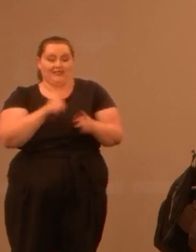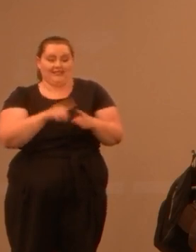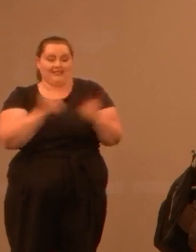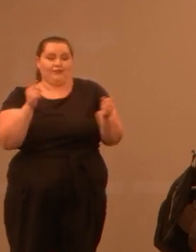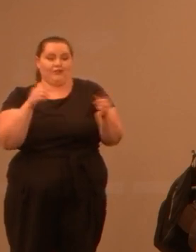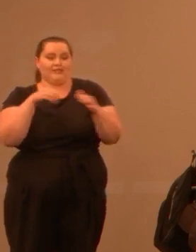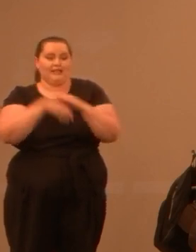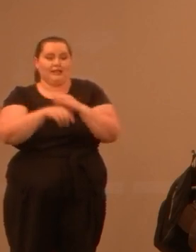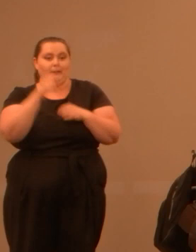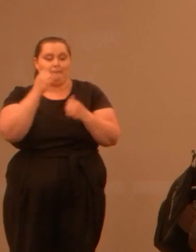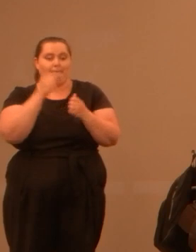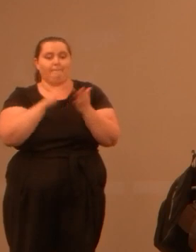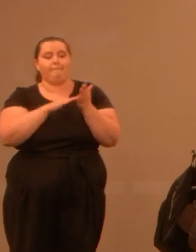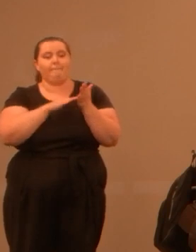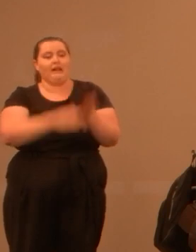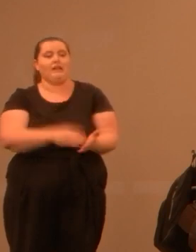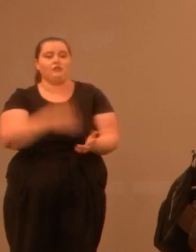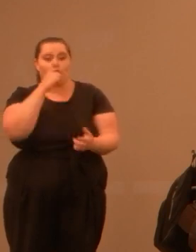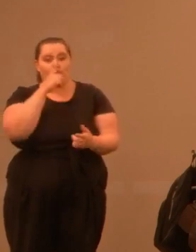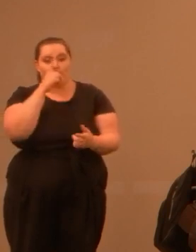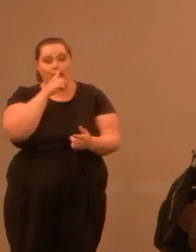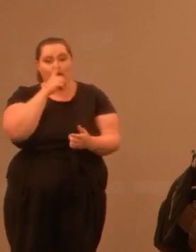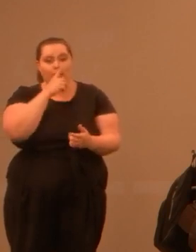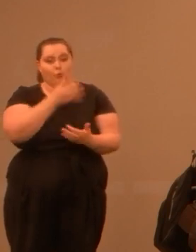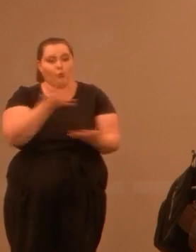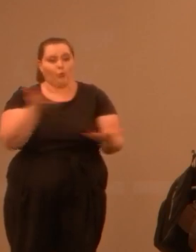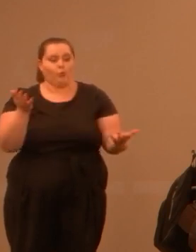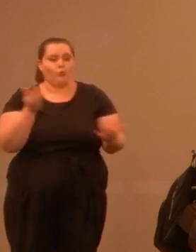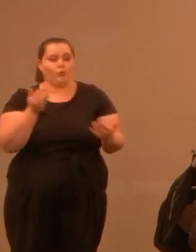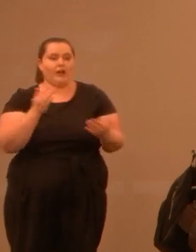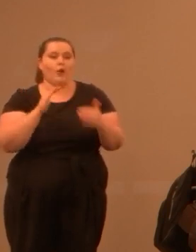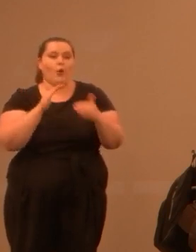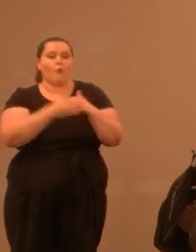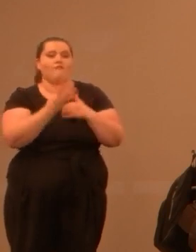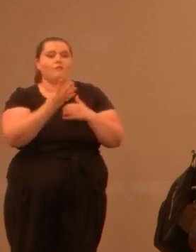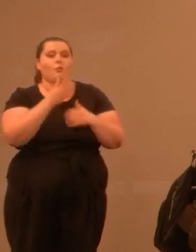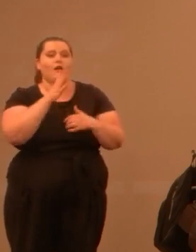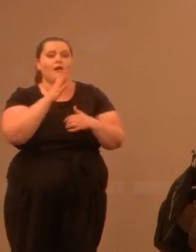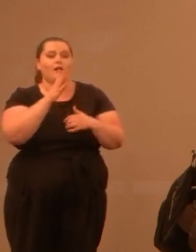of millions of people, and over 400,000 people here in WA